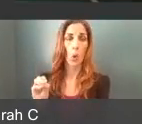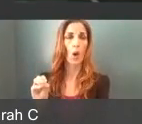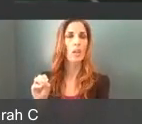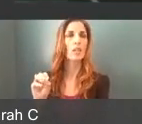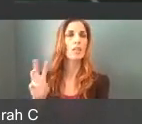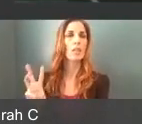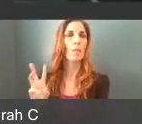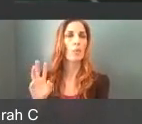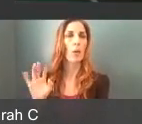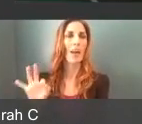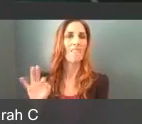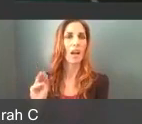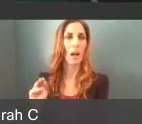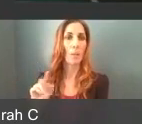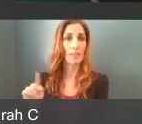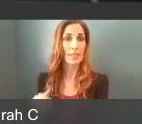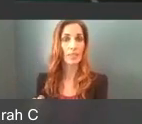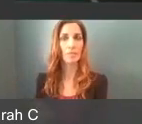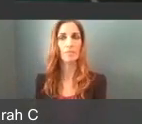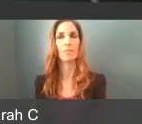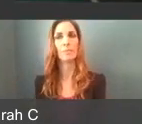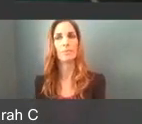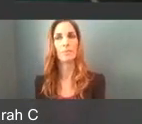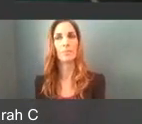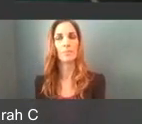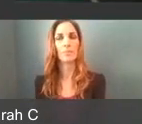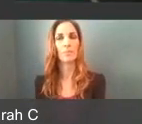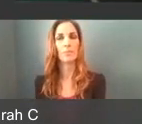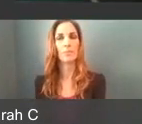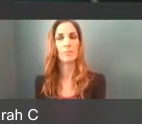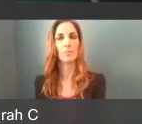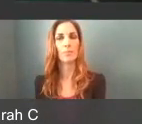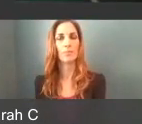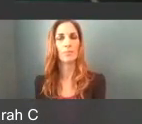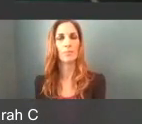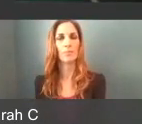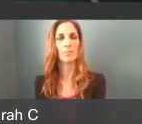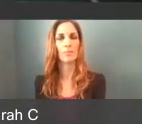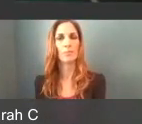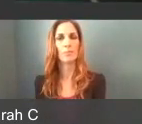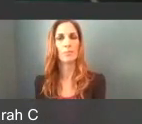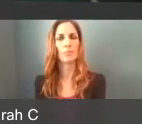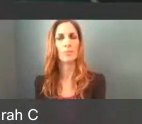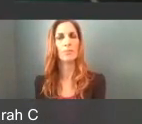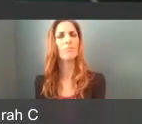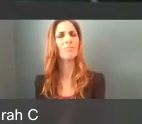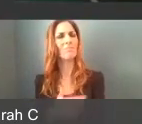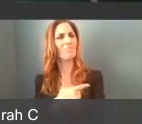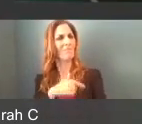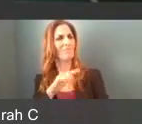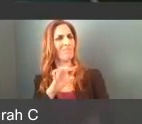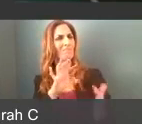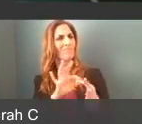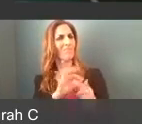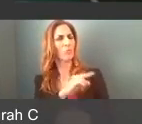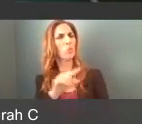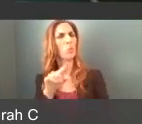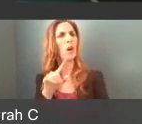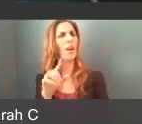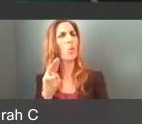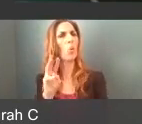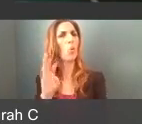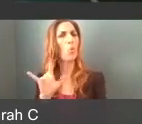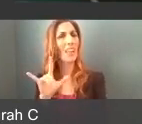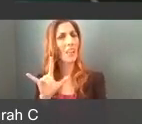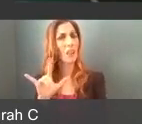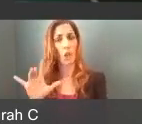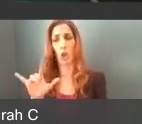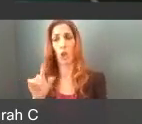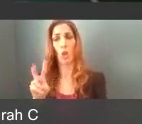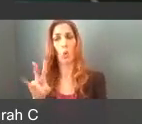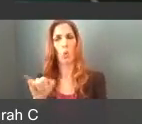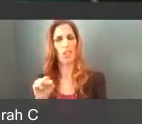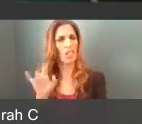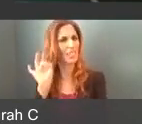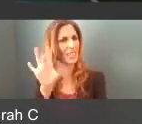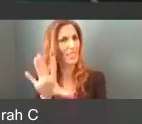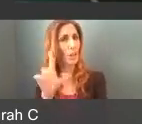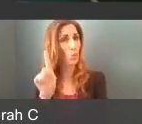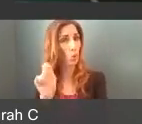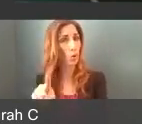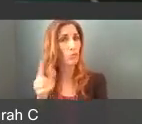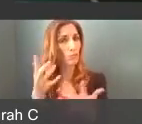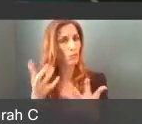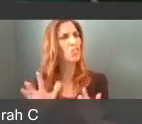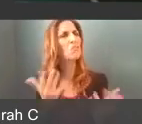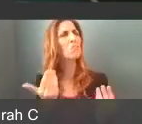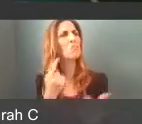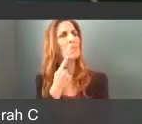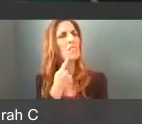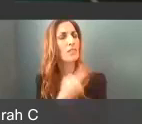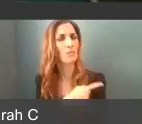[Reporter] I would like to defer to the question that my reporter, Will Lewis, sent you guys. I know one of you has it.